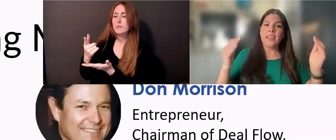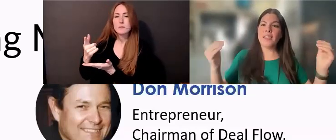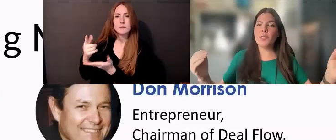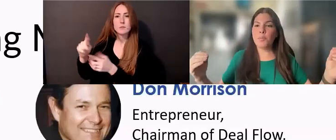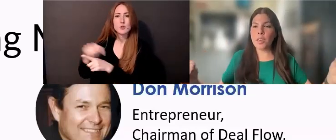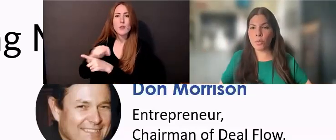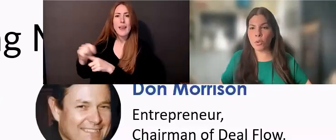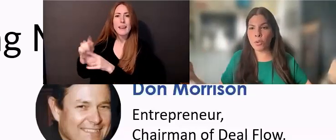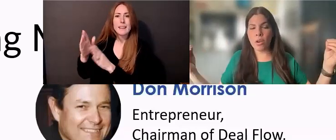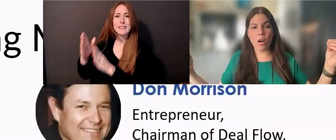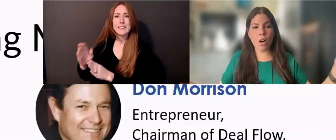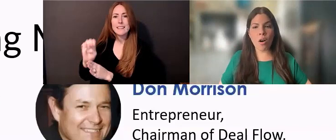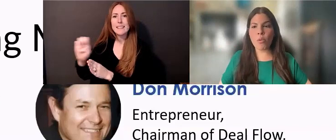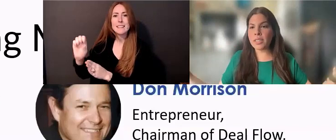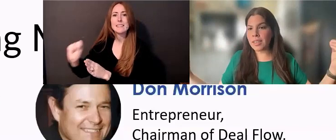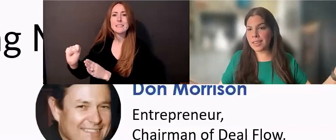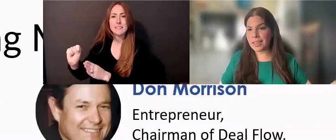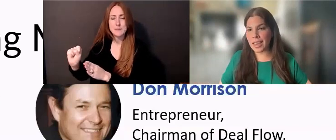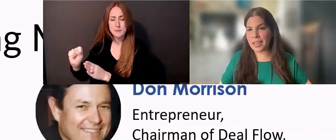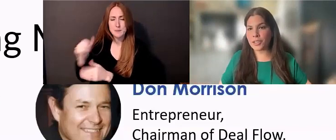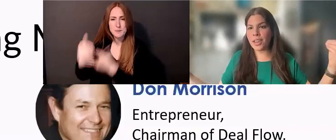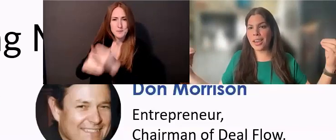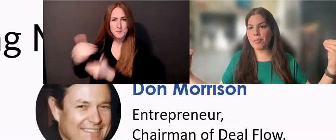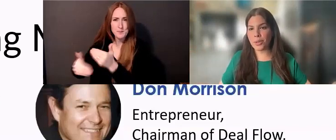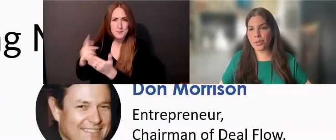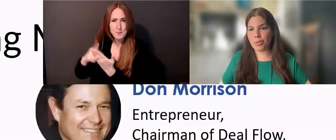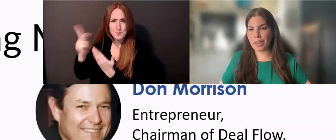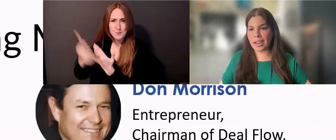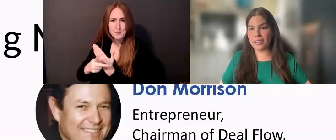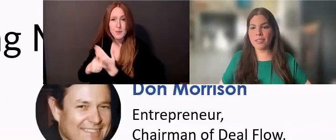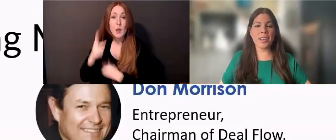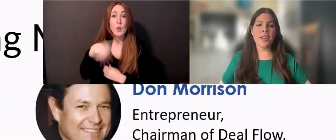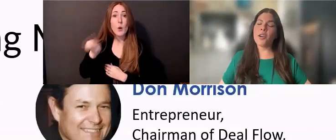These people always engage and put the word out.